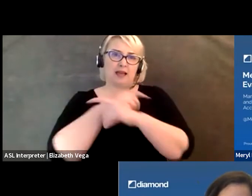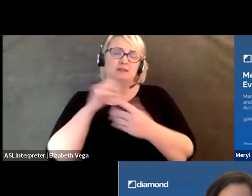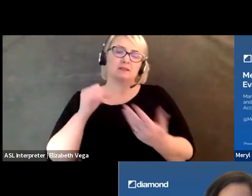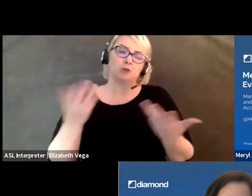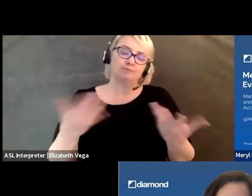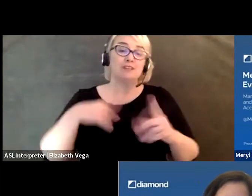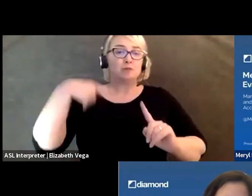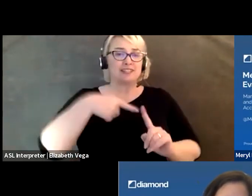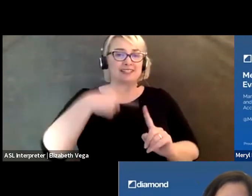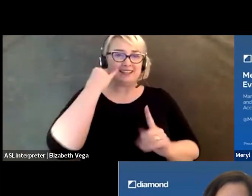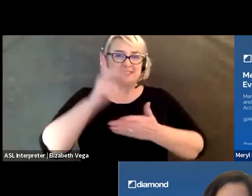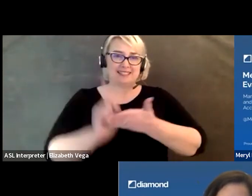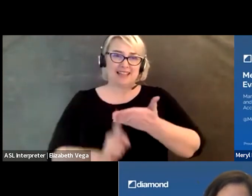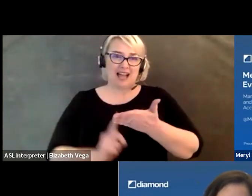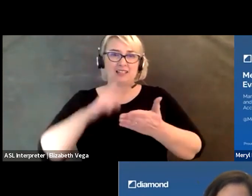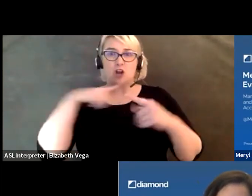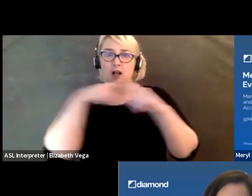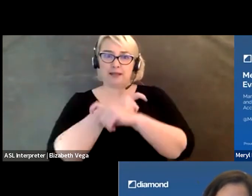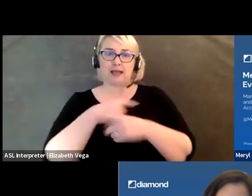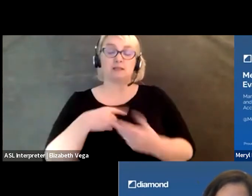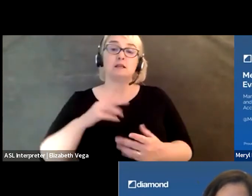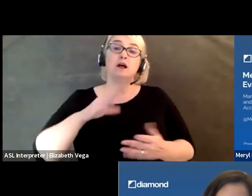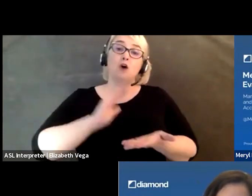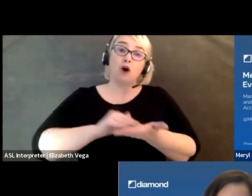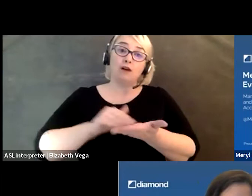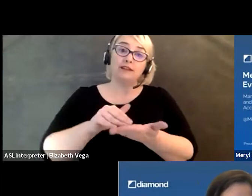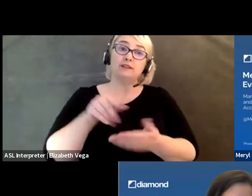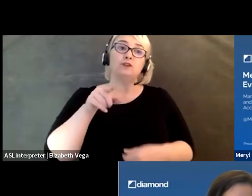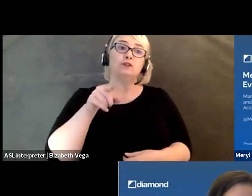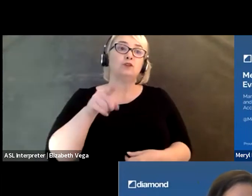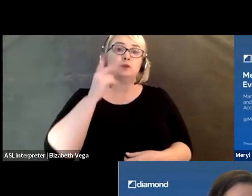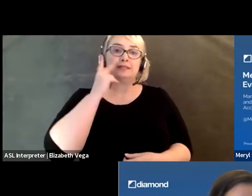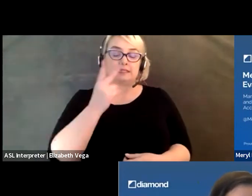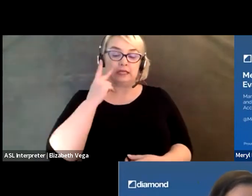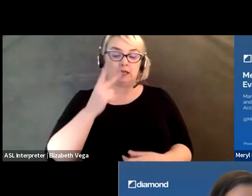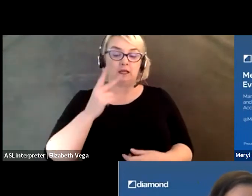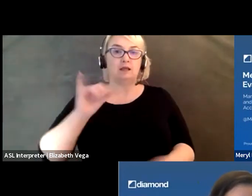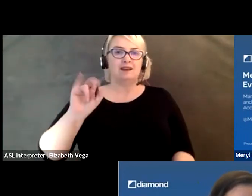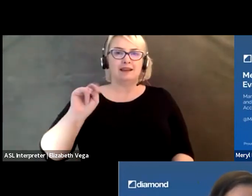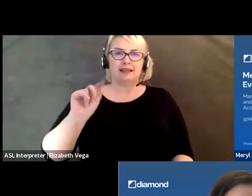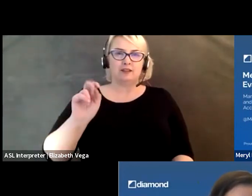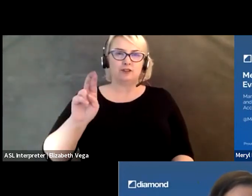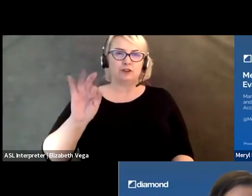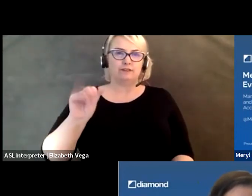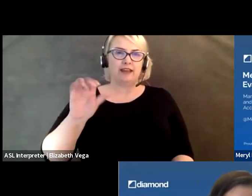Oftentimes, I see interfaces that are overdesigned or call for